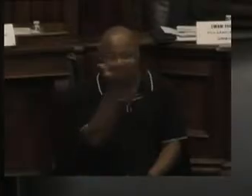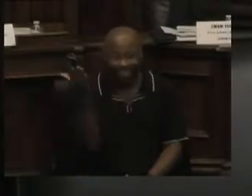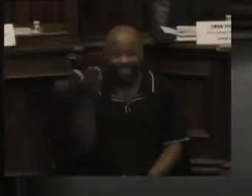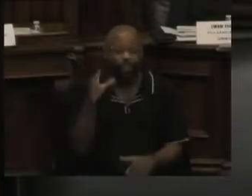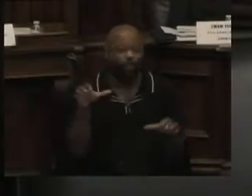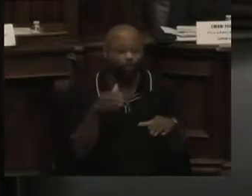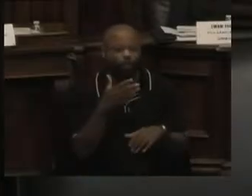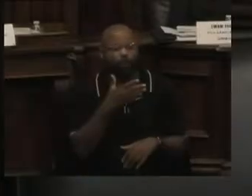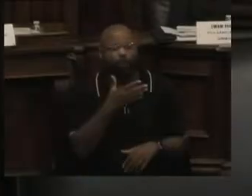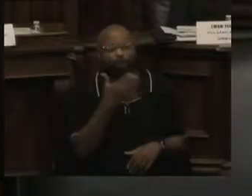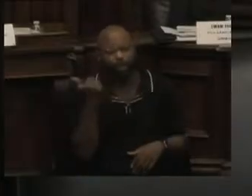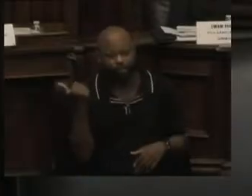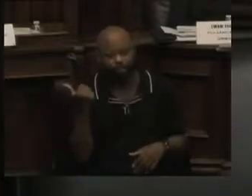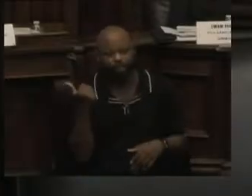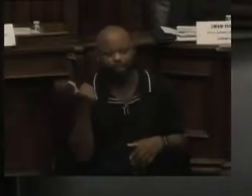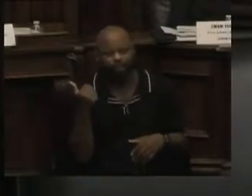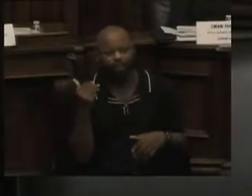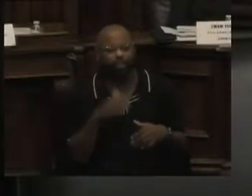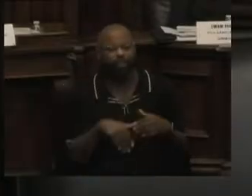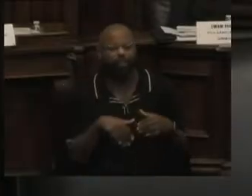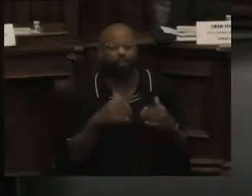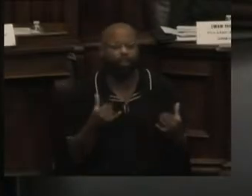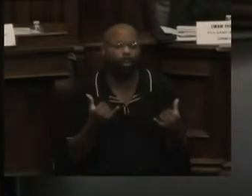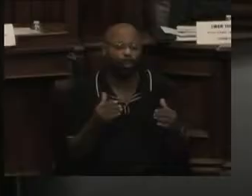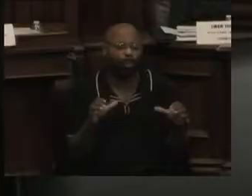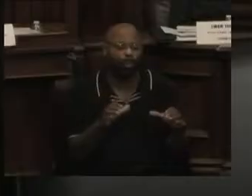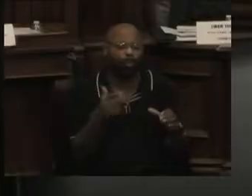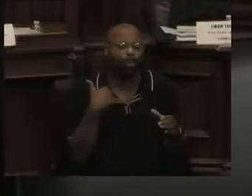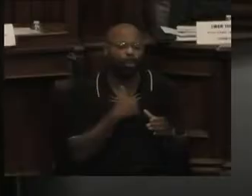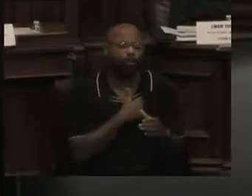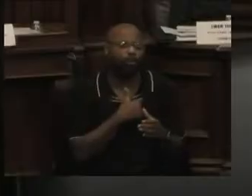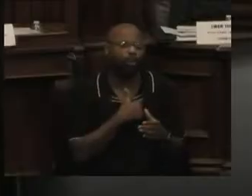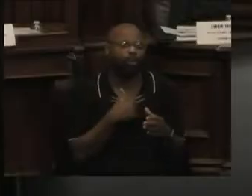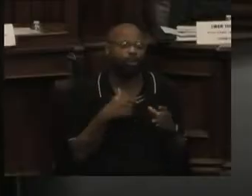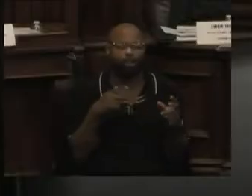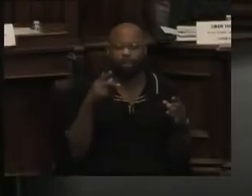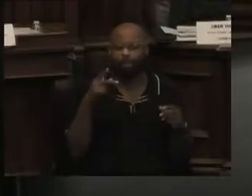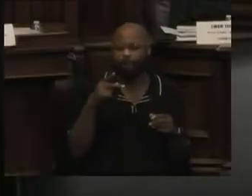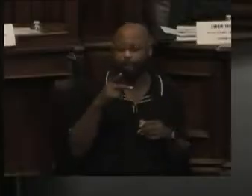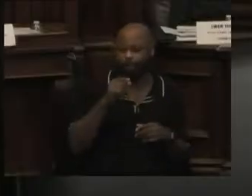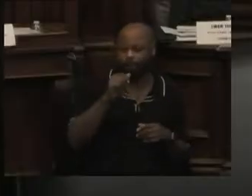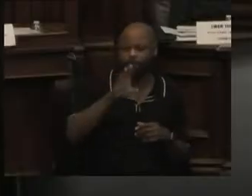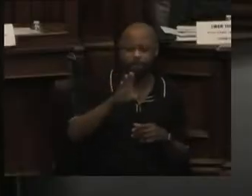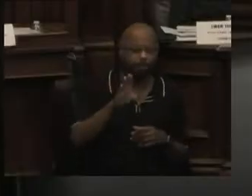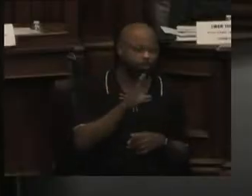government. Okay. So they need